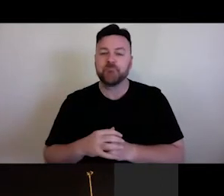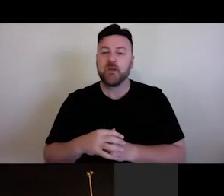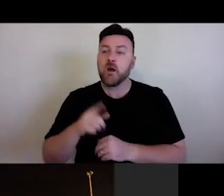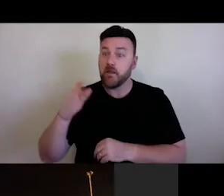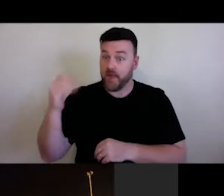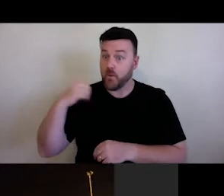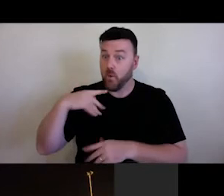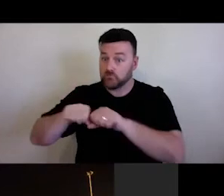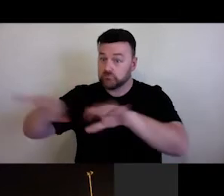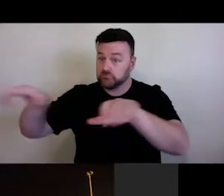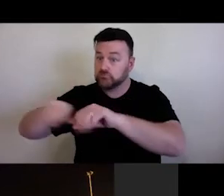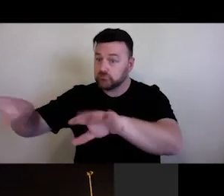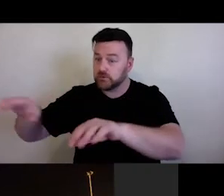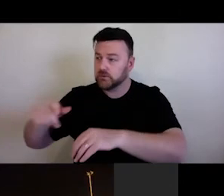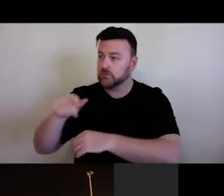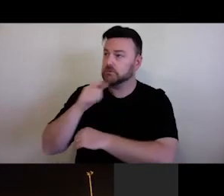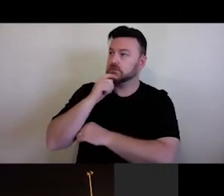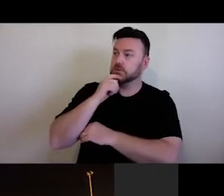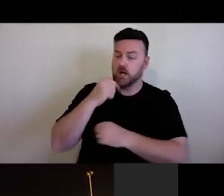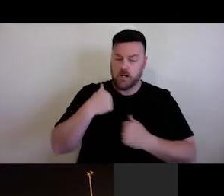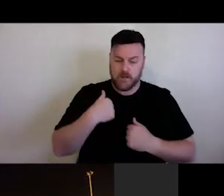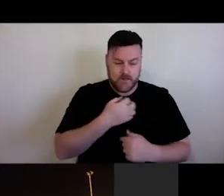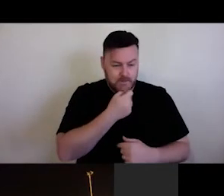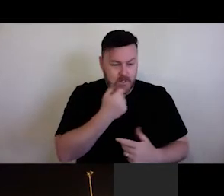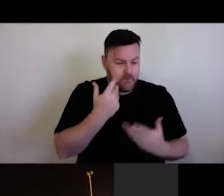lot of streaming, I didn't know how to take that that into a broadcast